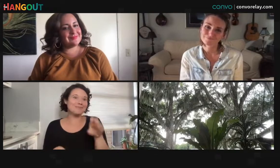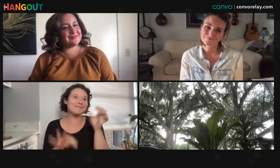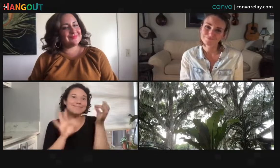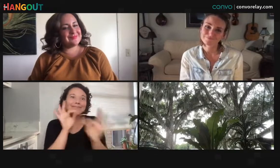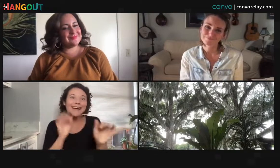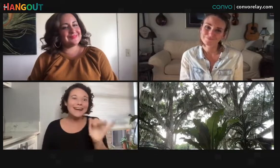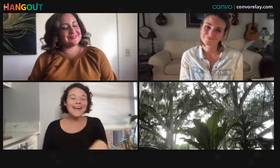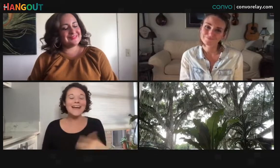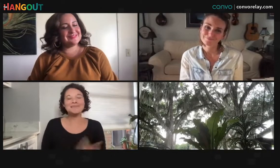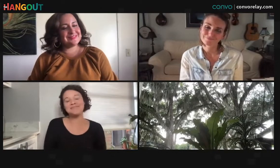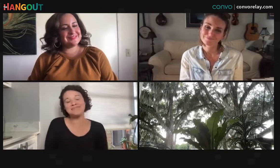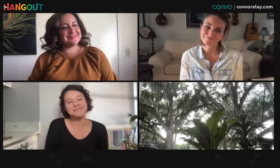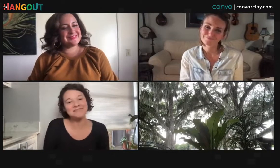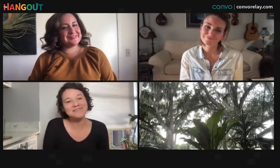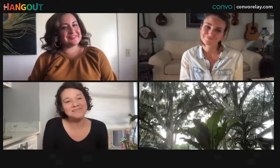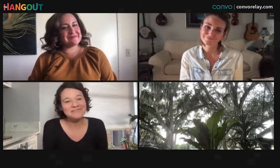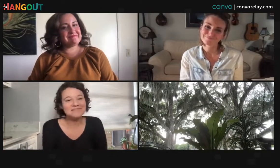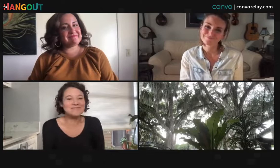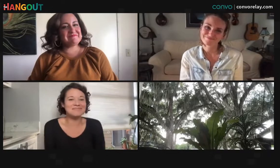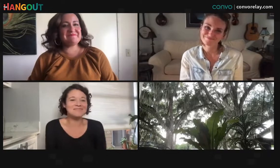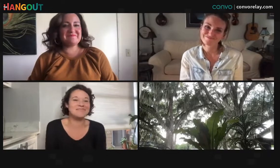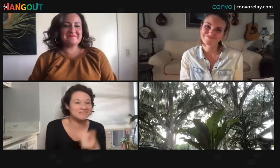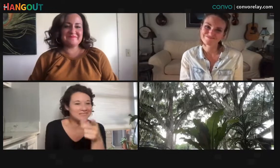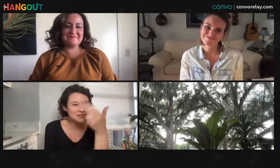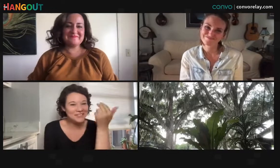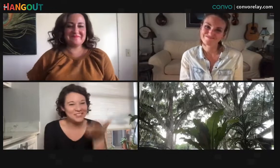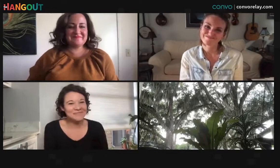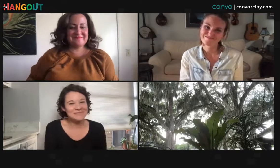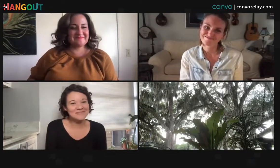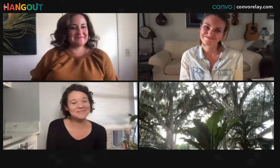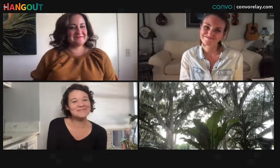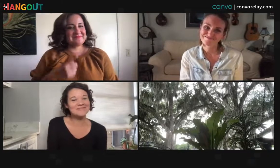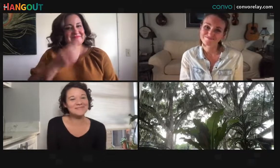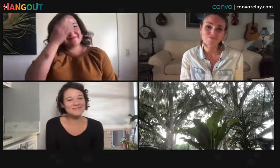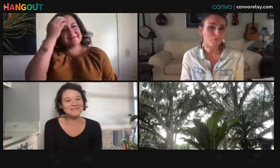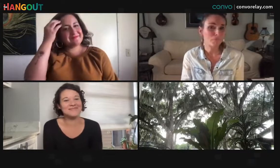and it's just like this huge shot that you get just from nature just a huge boost